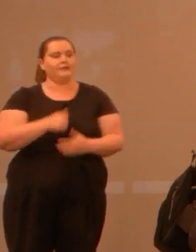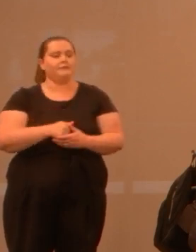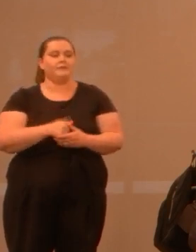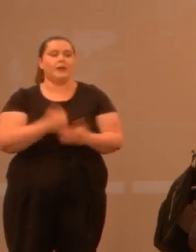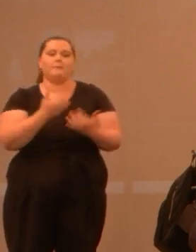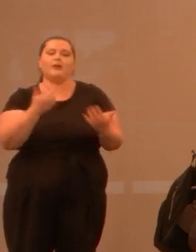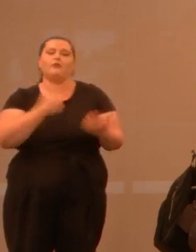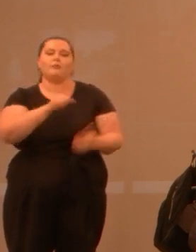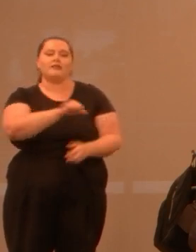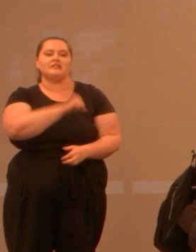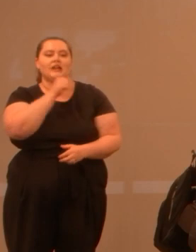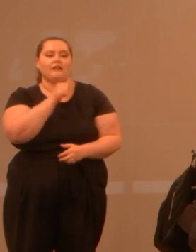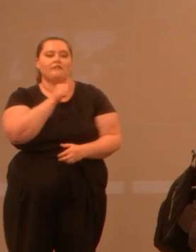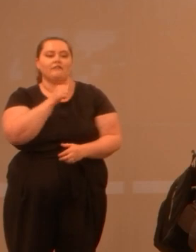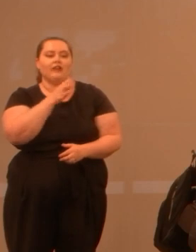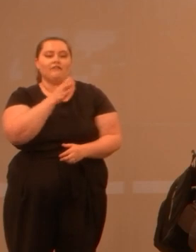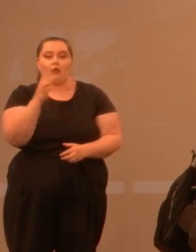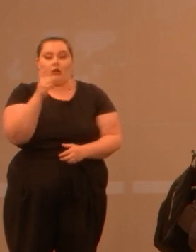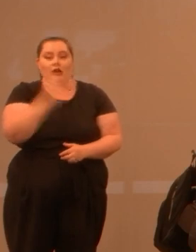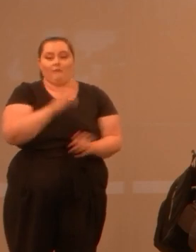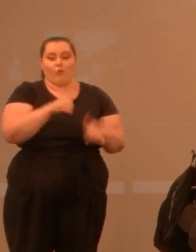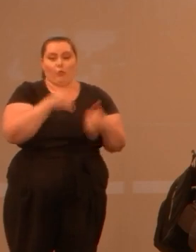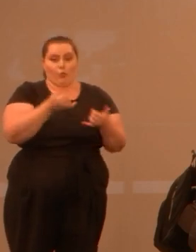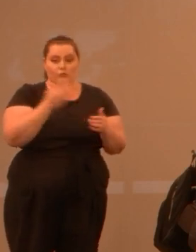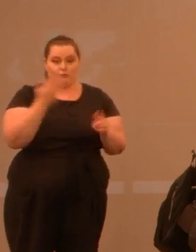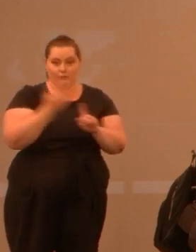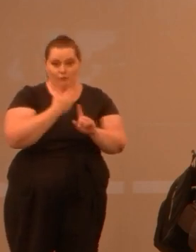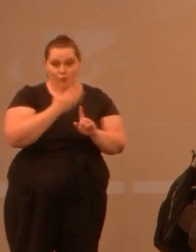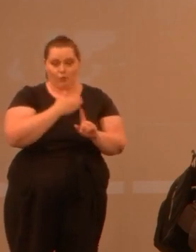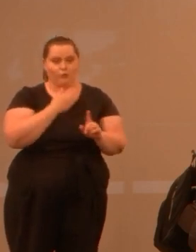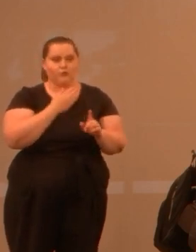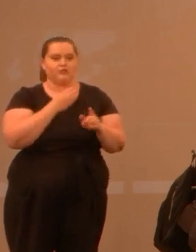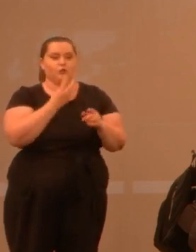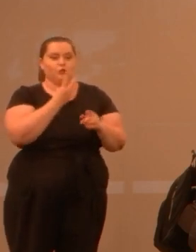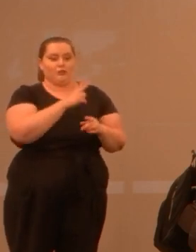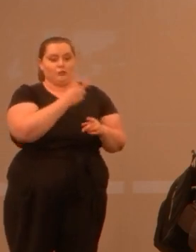have not gone through an awards before, we've grown a bit since 2021, and majority